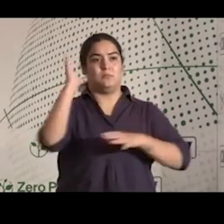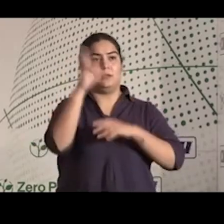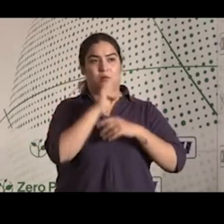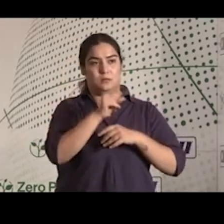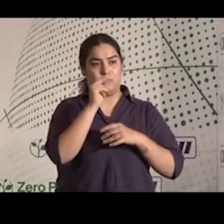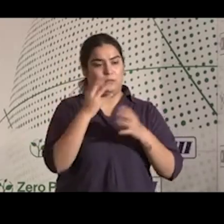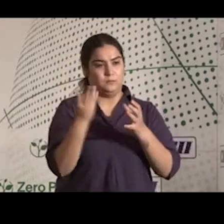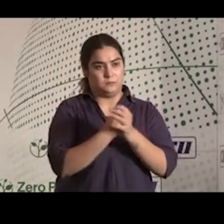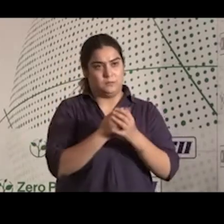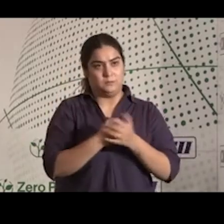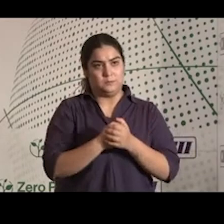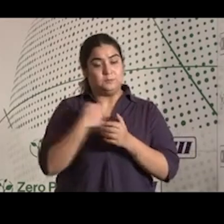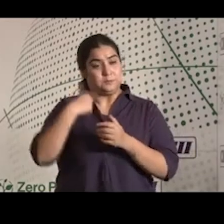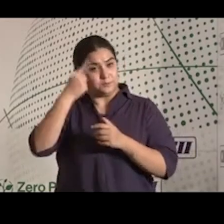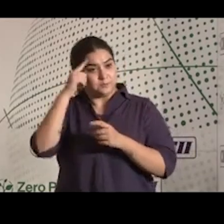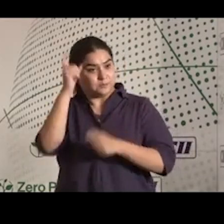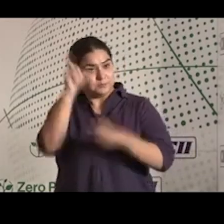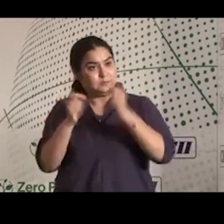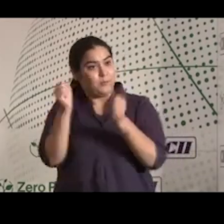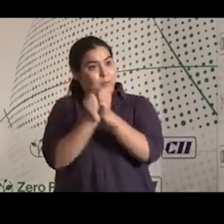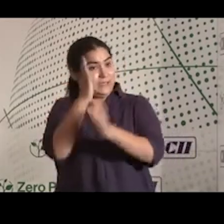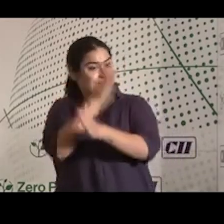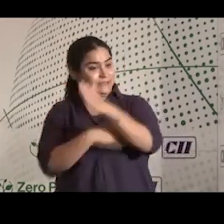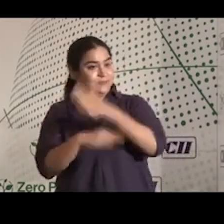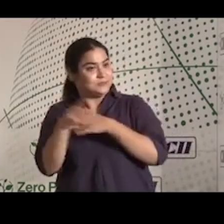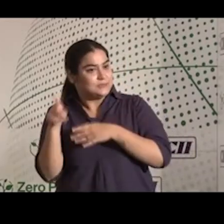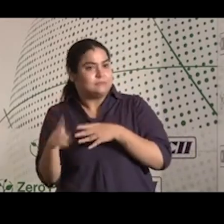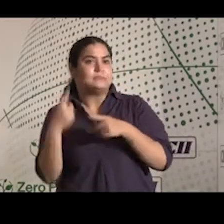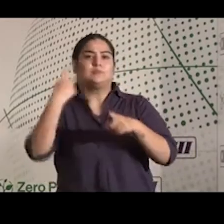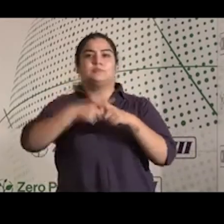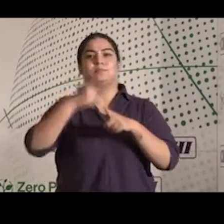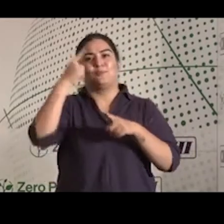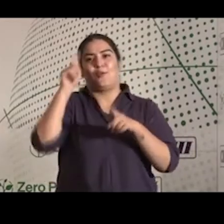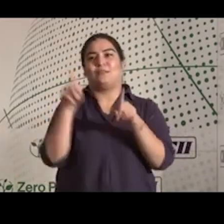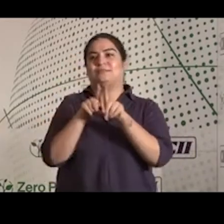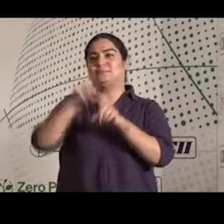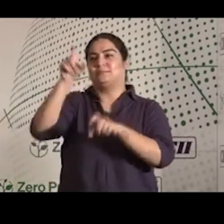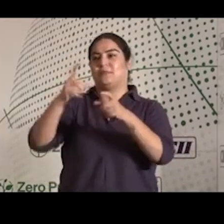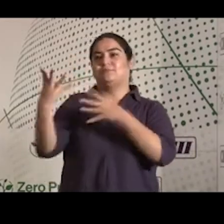which happened for persons with disabilities and for mainstream to understand